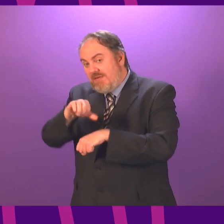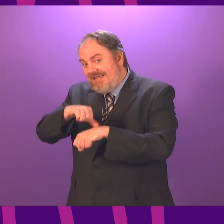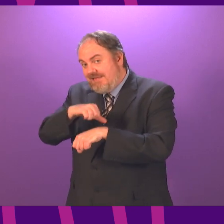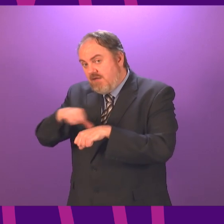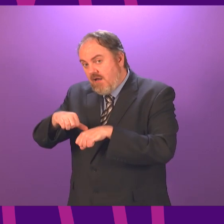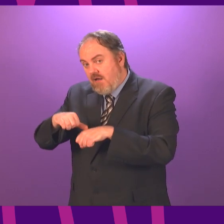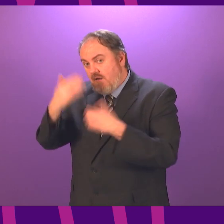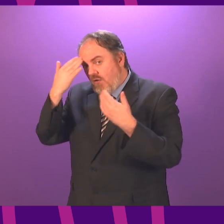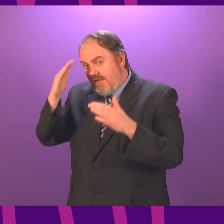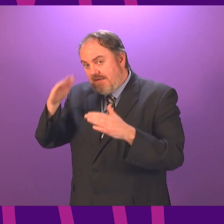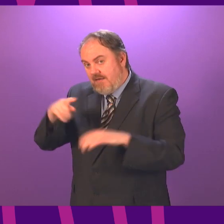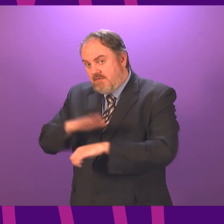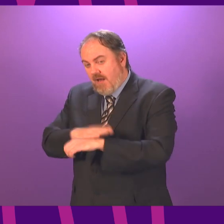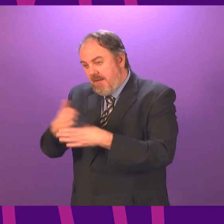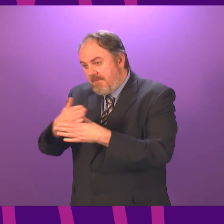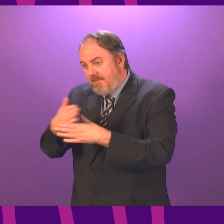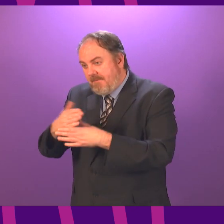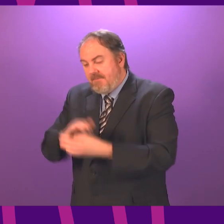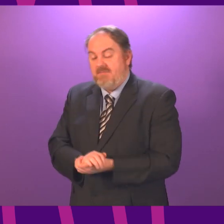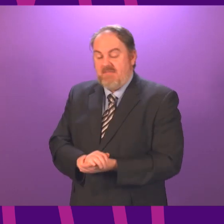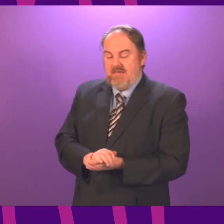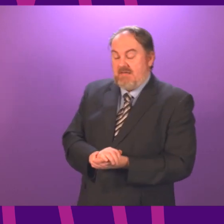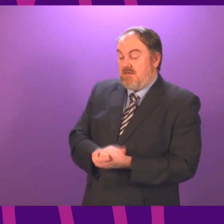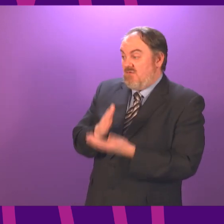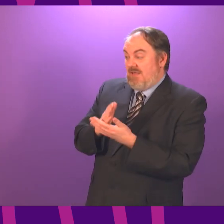The First Minister: As I set out, we hope that the next phase